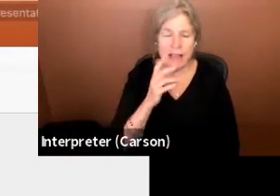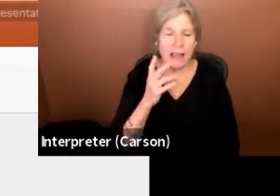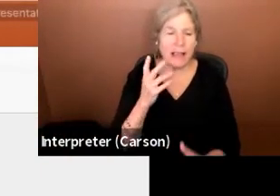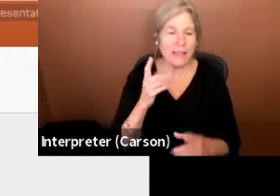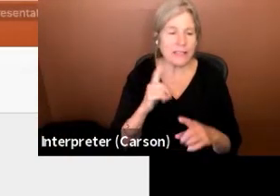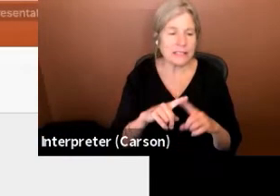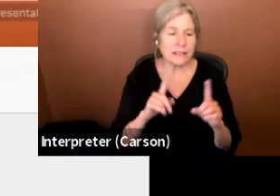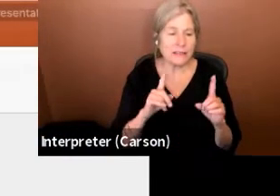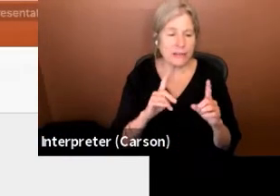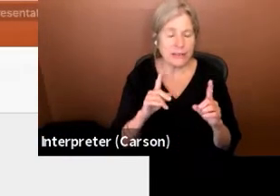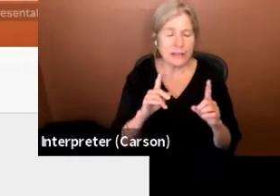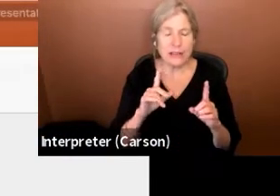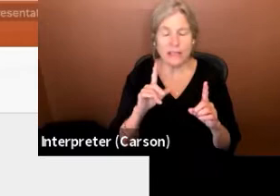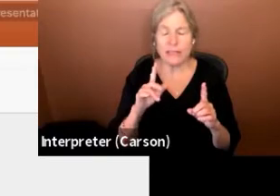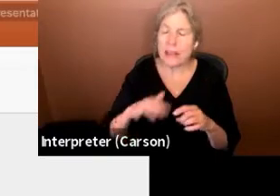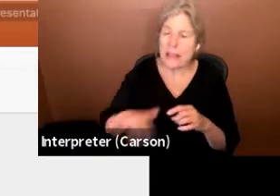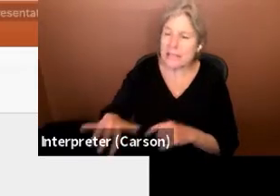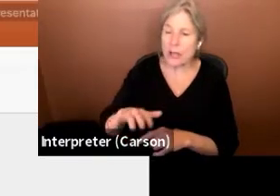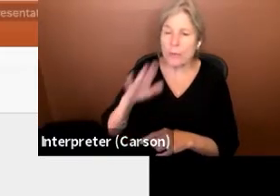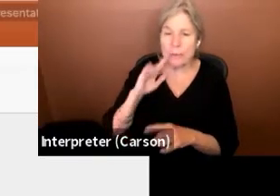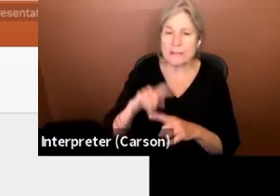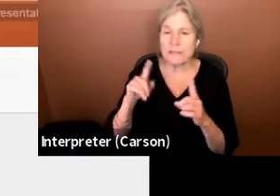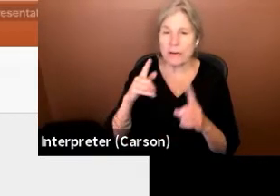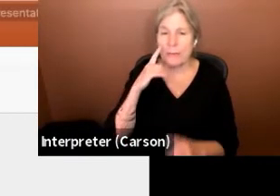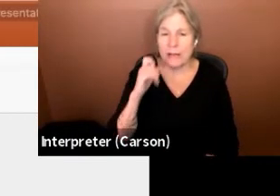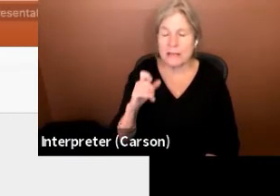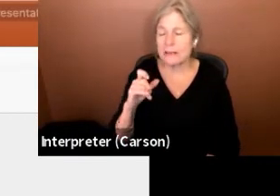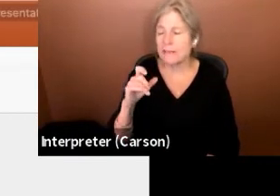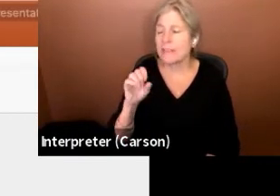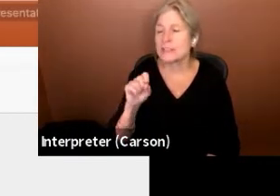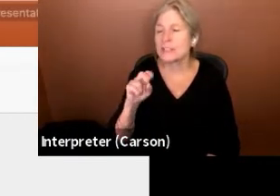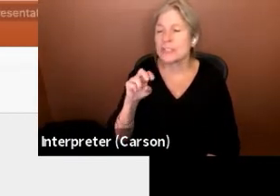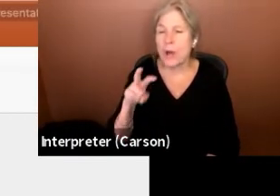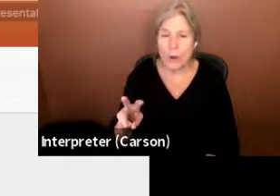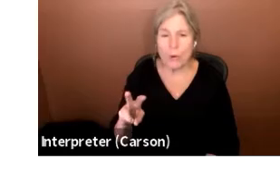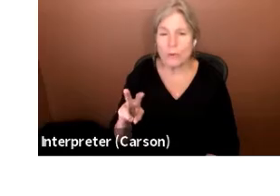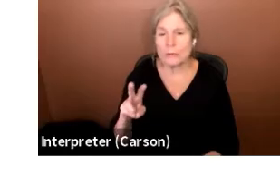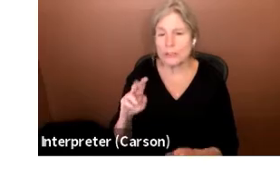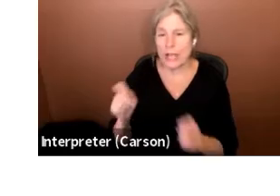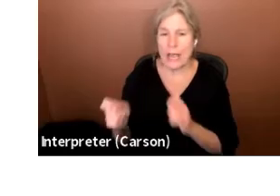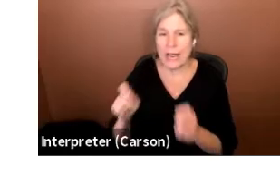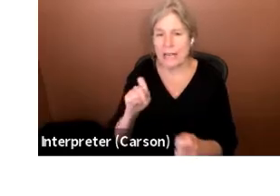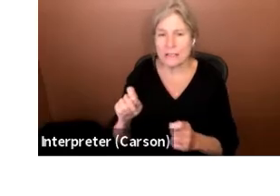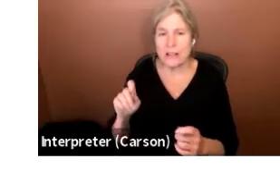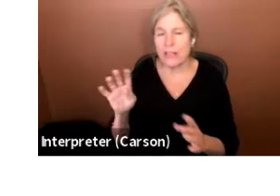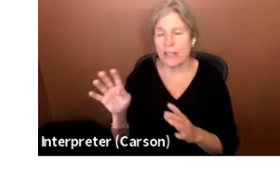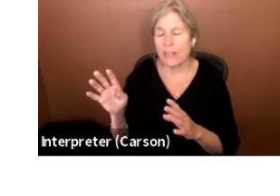landscape will be different because the traces on the snow were different that were the results of nocturnal